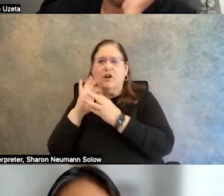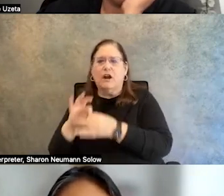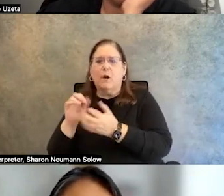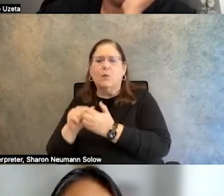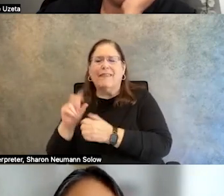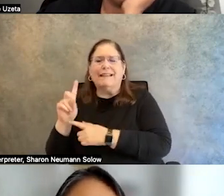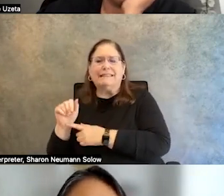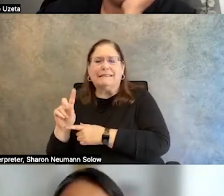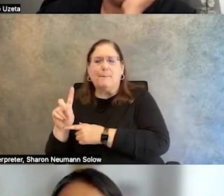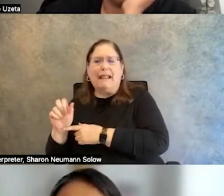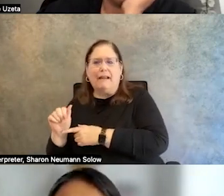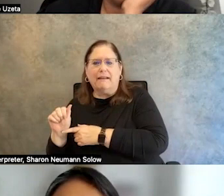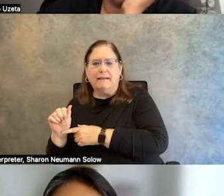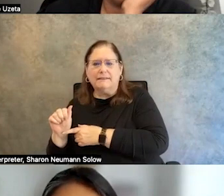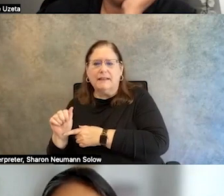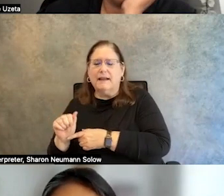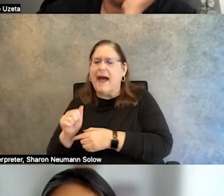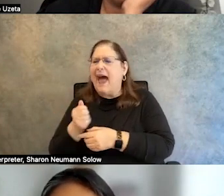and some of the self-determination